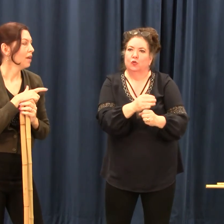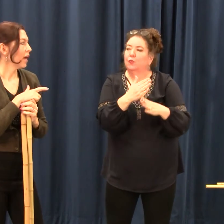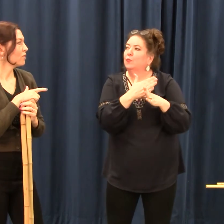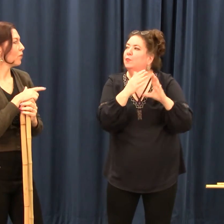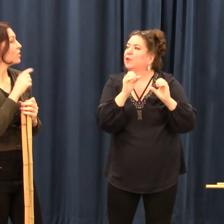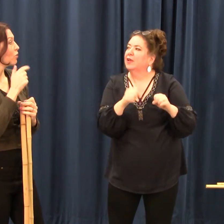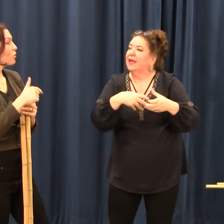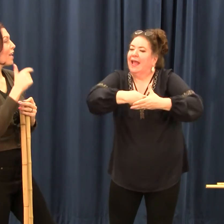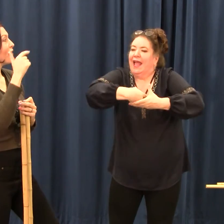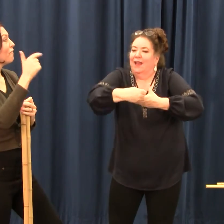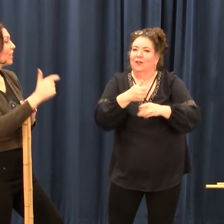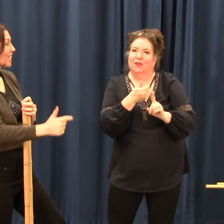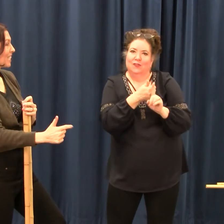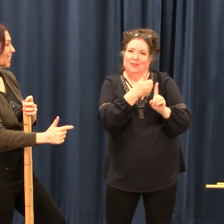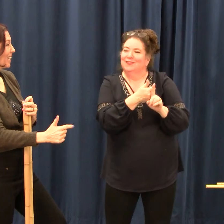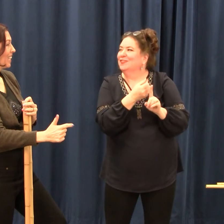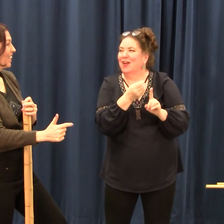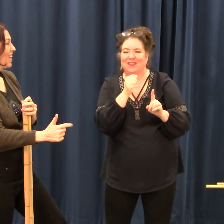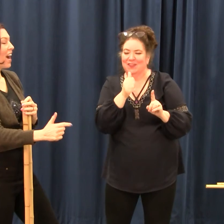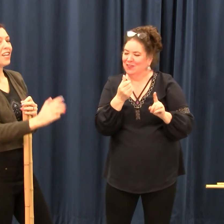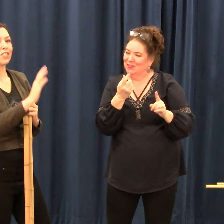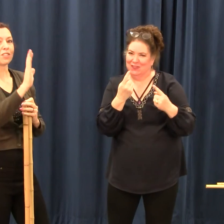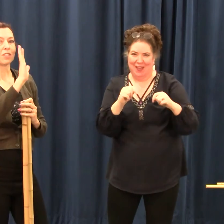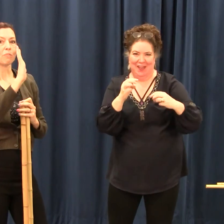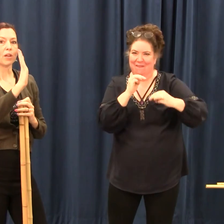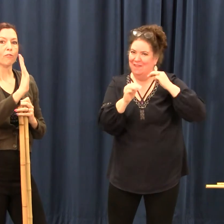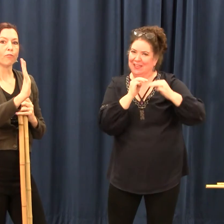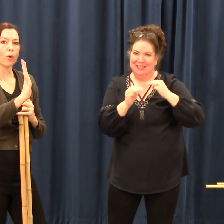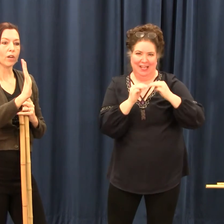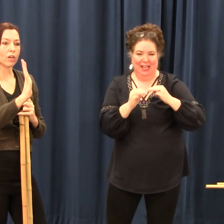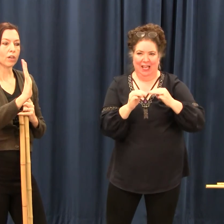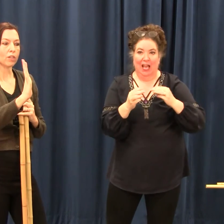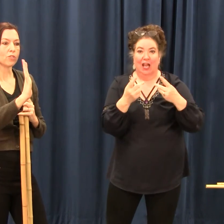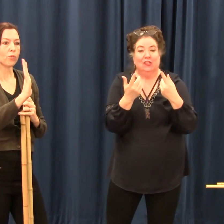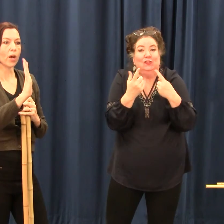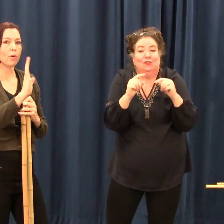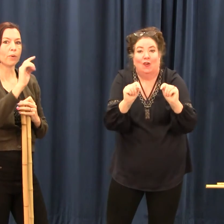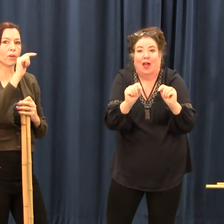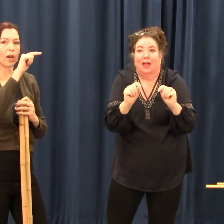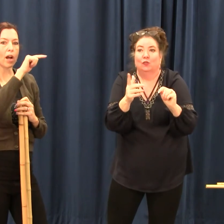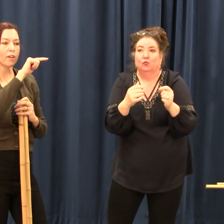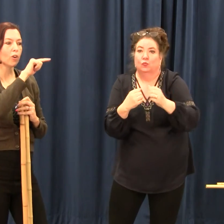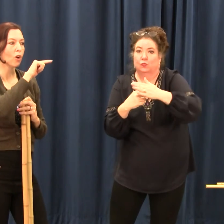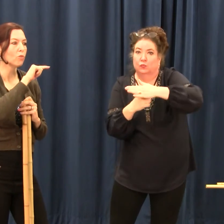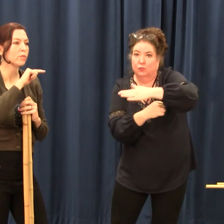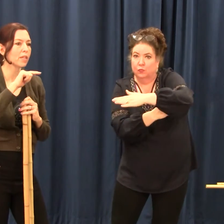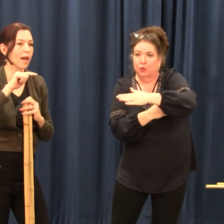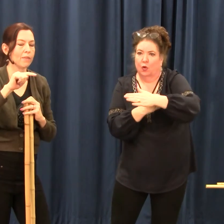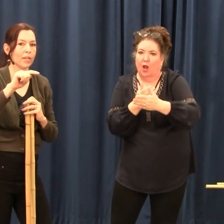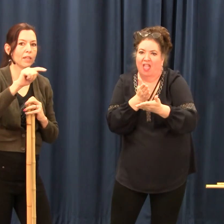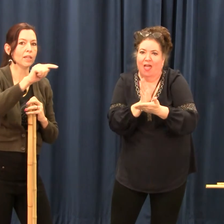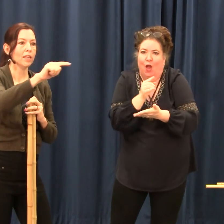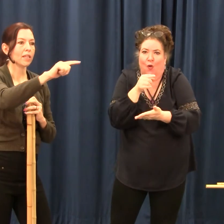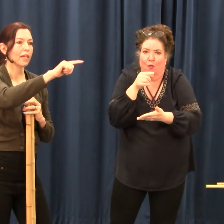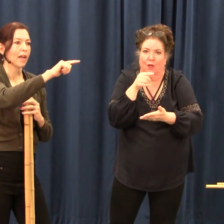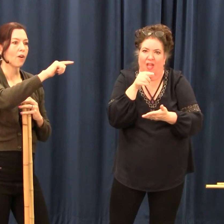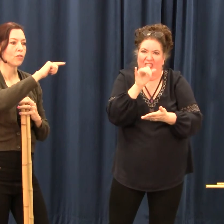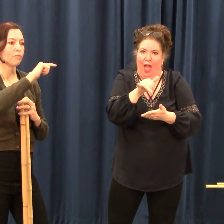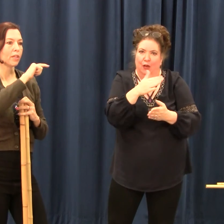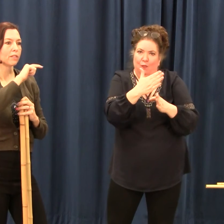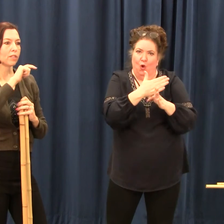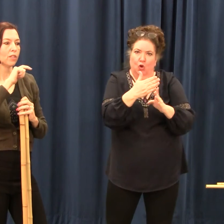and so I don't try to fix it. I just am there for her, to help her on her own timing get out of it